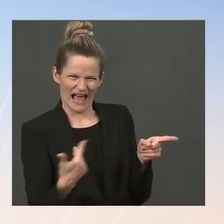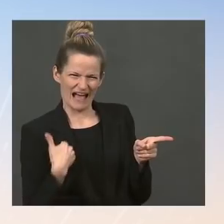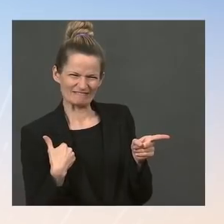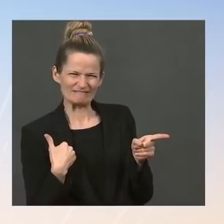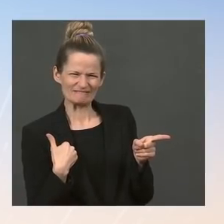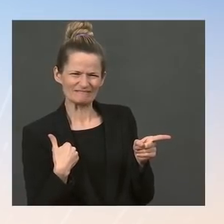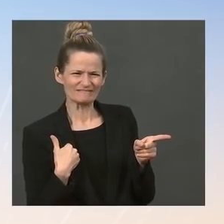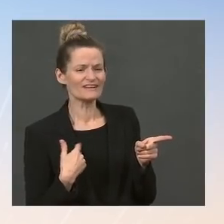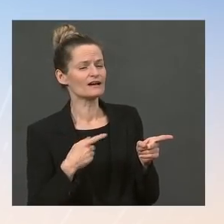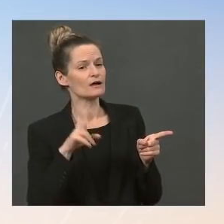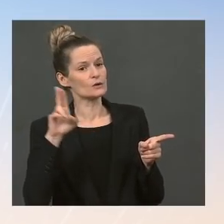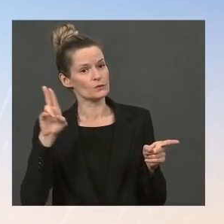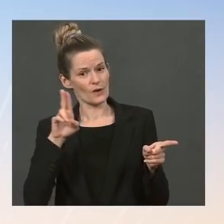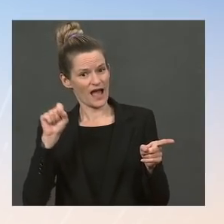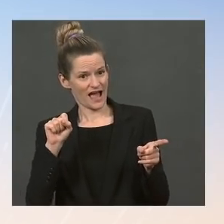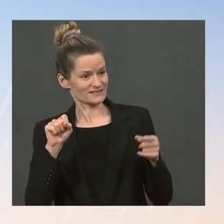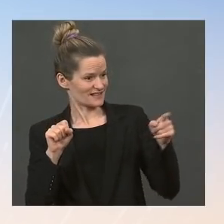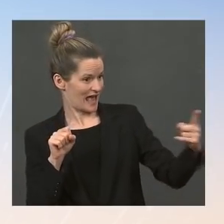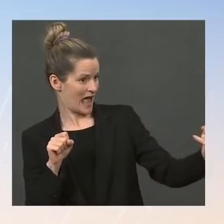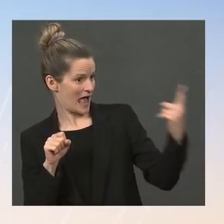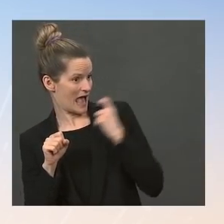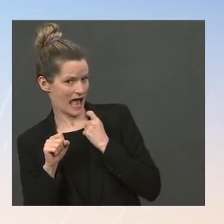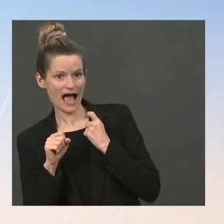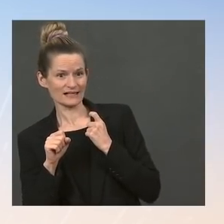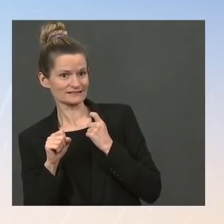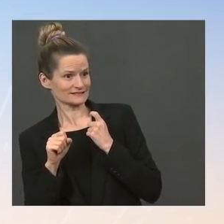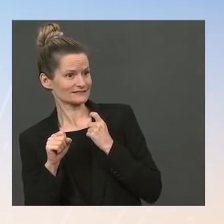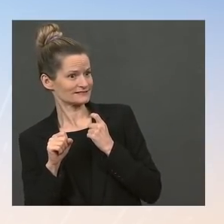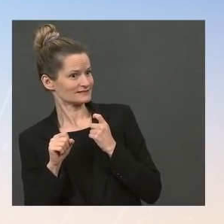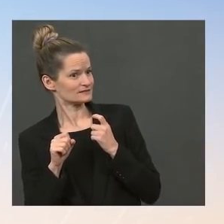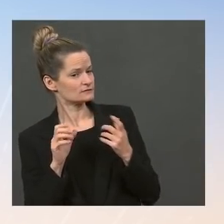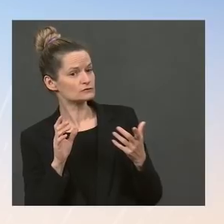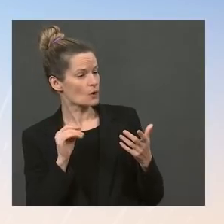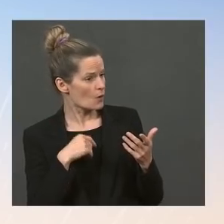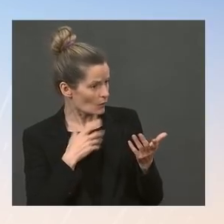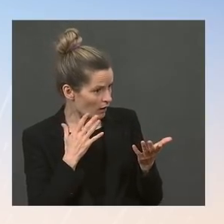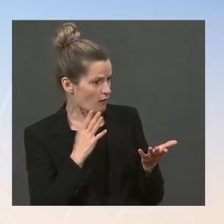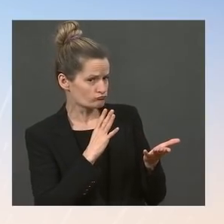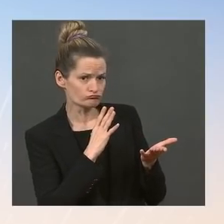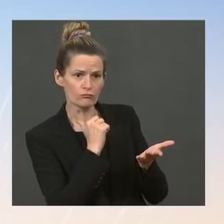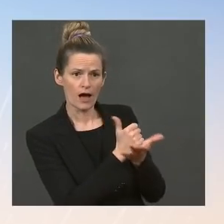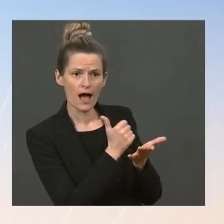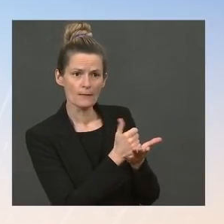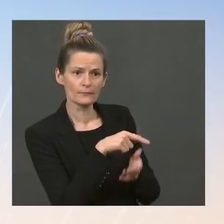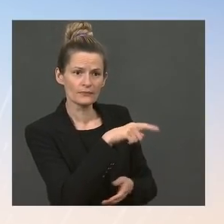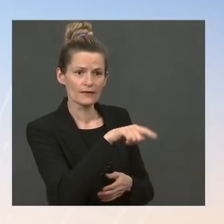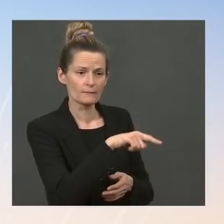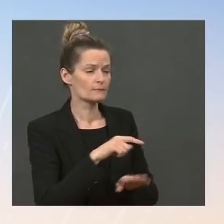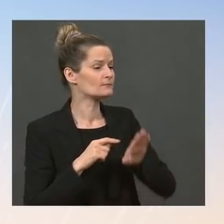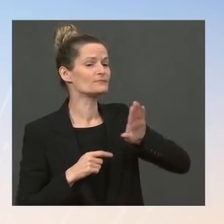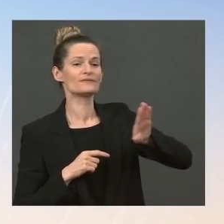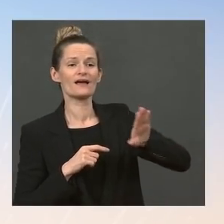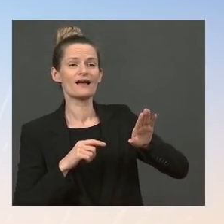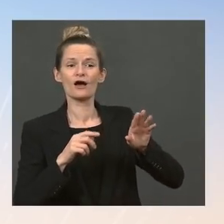As you know, part of their -- part of their issue is that there was a purchase of technology from --